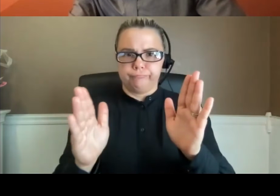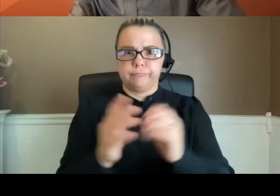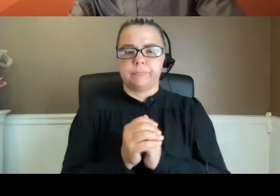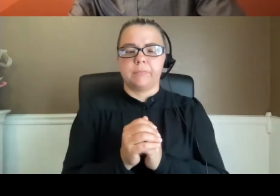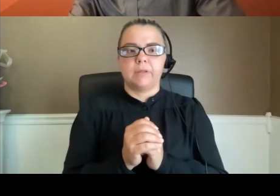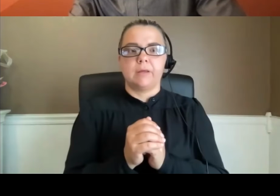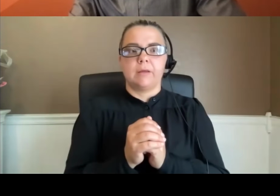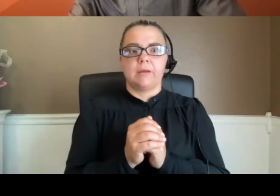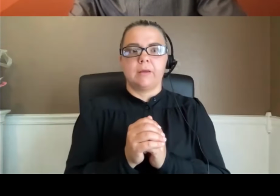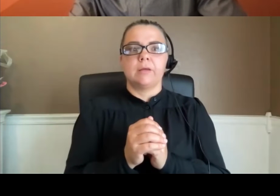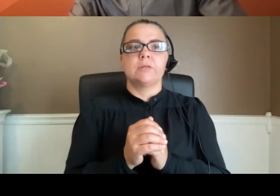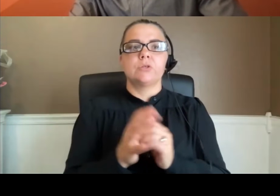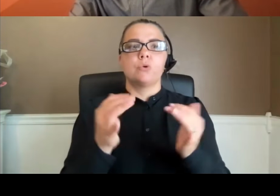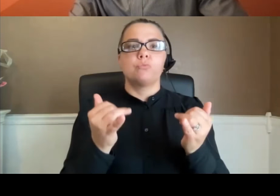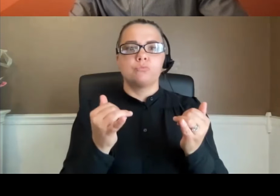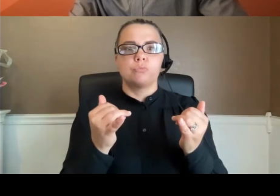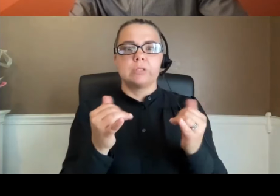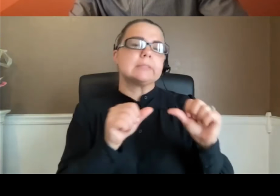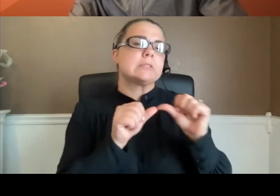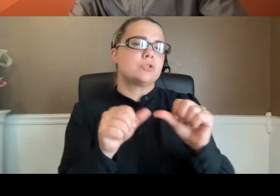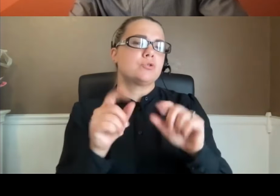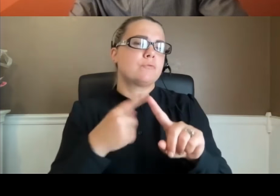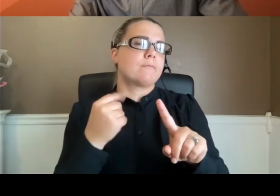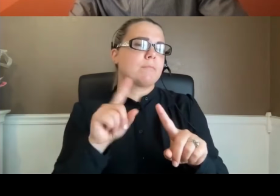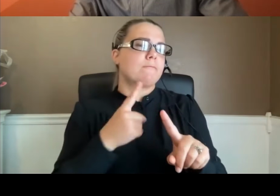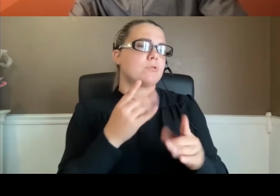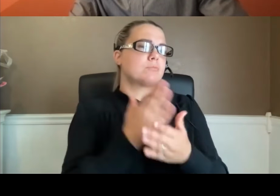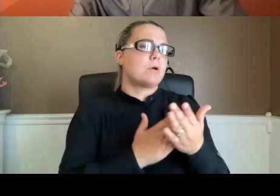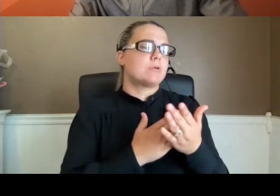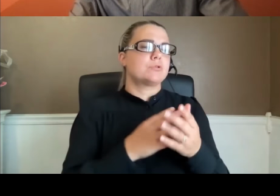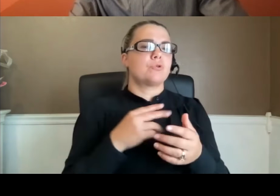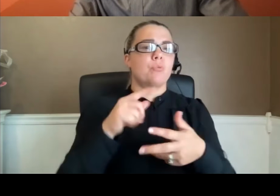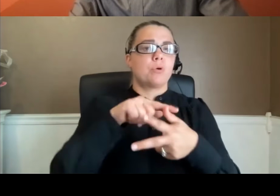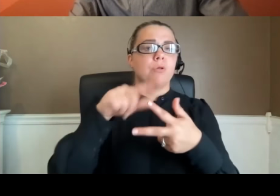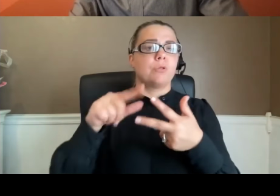So this is a continuation on the first part. The three types of colleges are private, non-profit